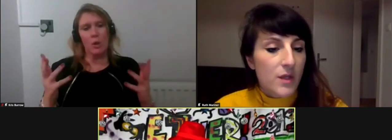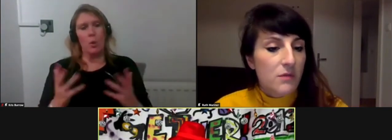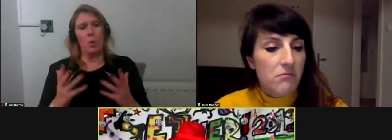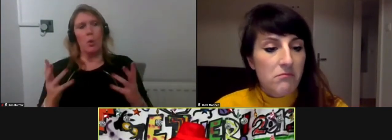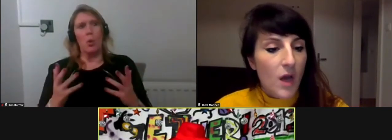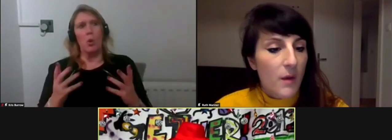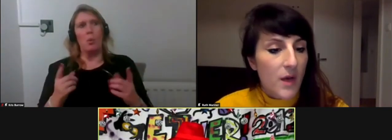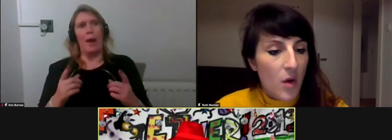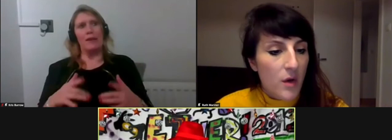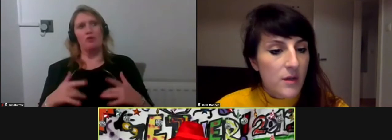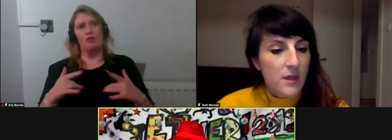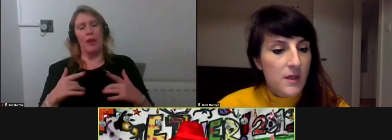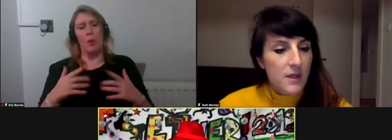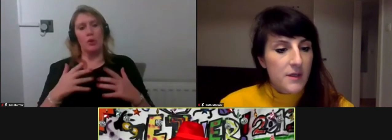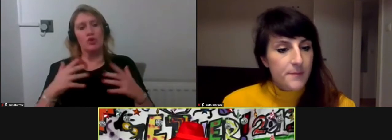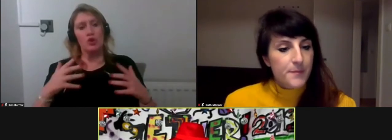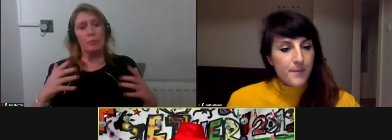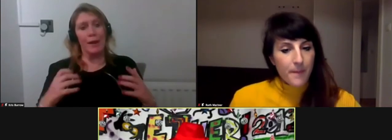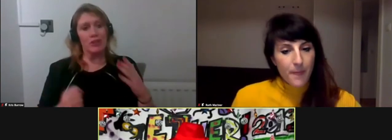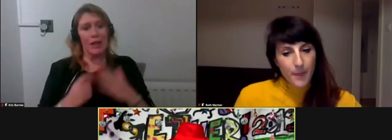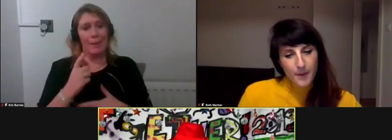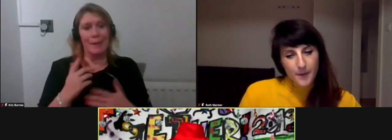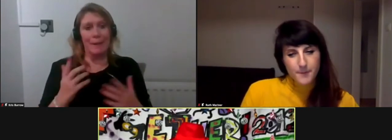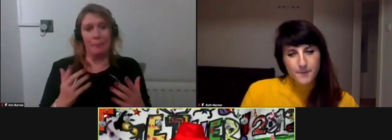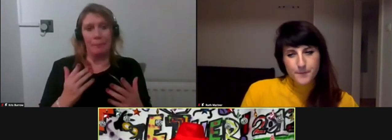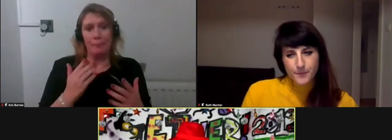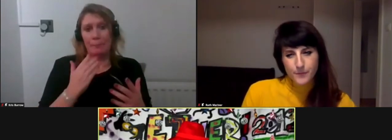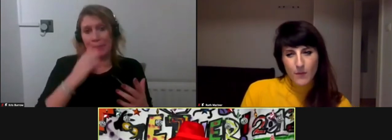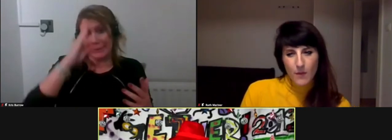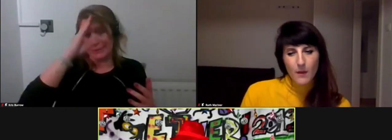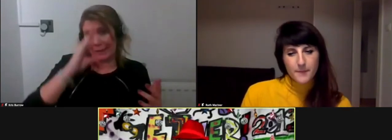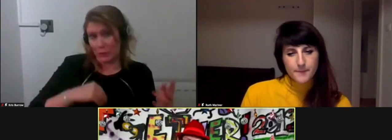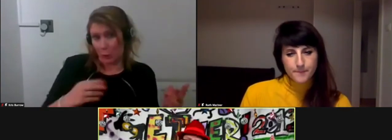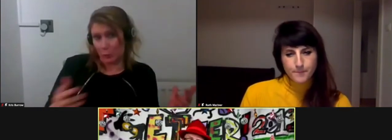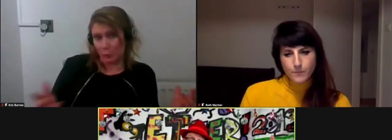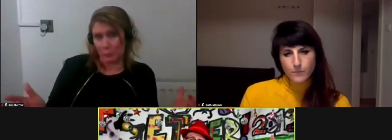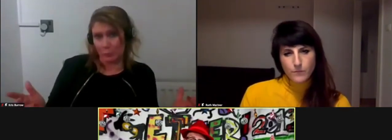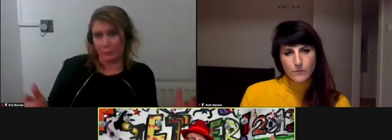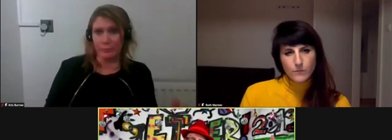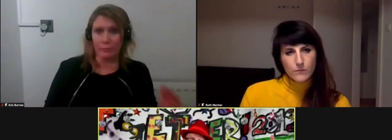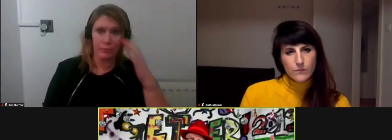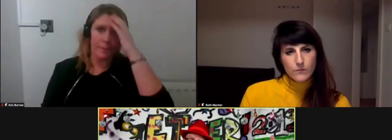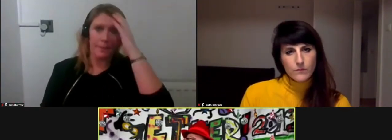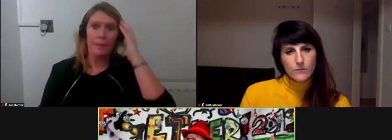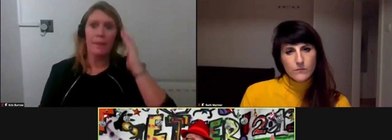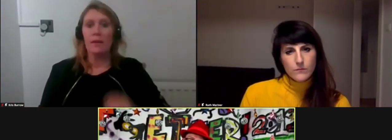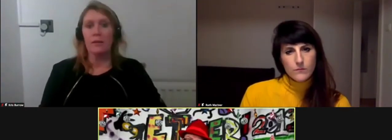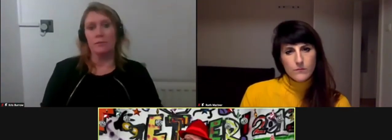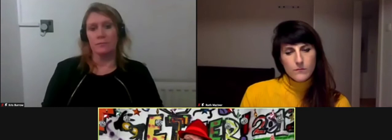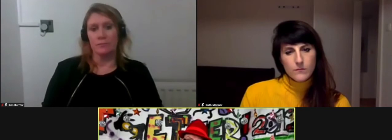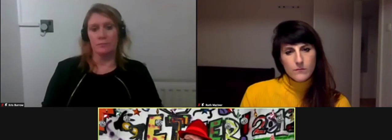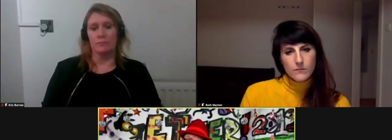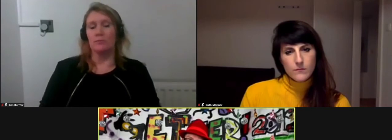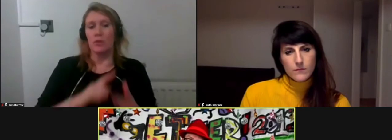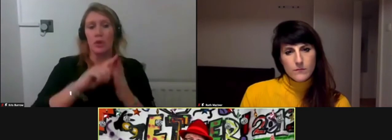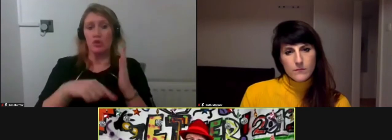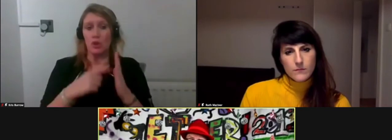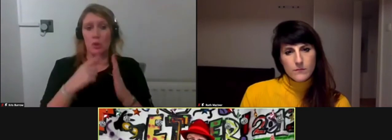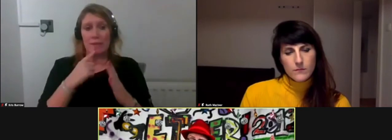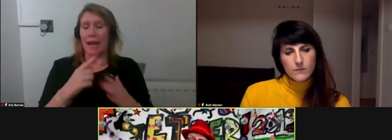much going on? I didn't find it too much at all,